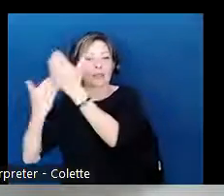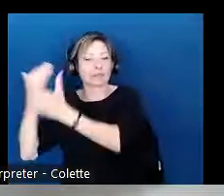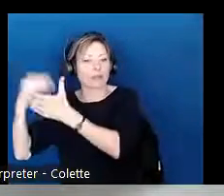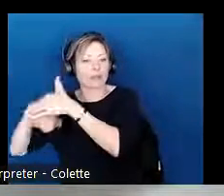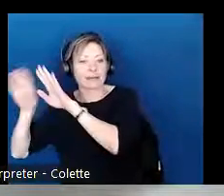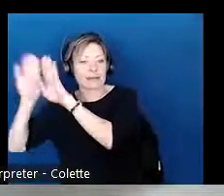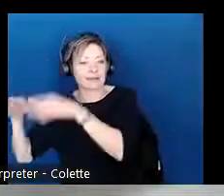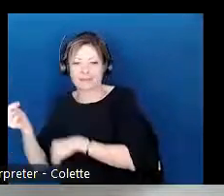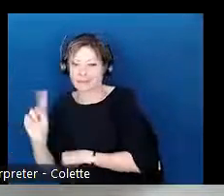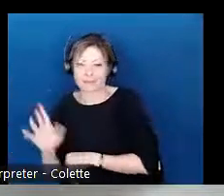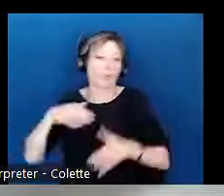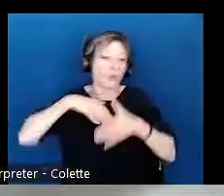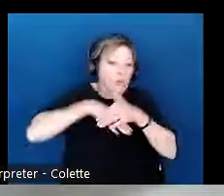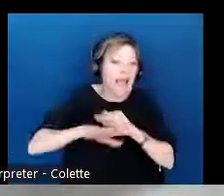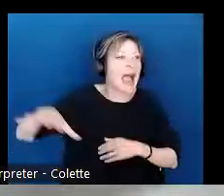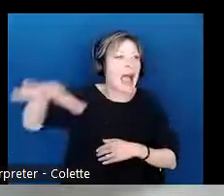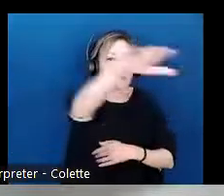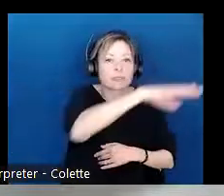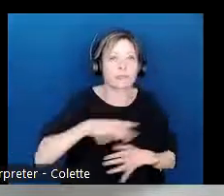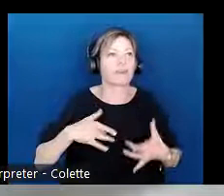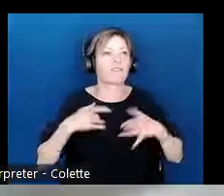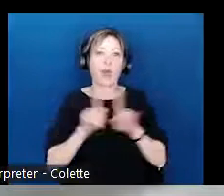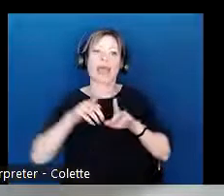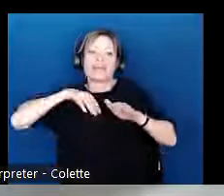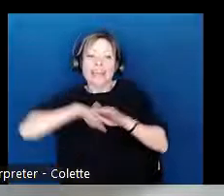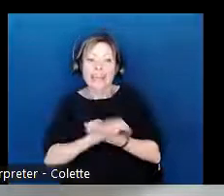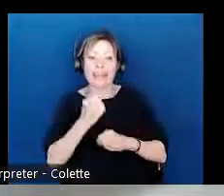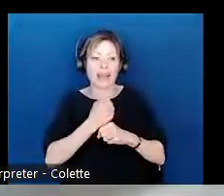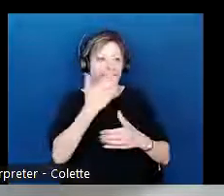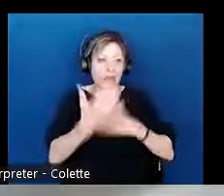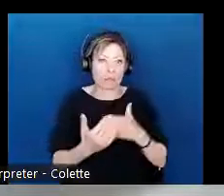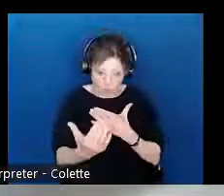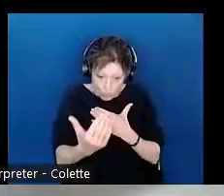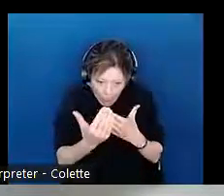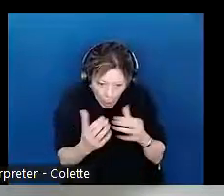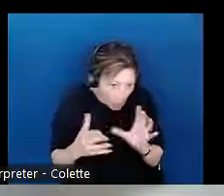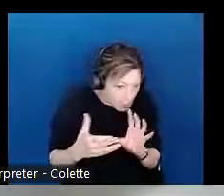slightly Gallery experience of looking up some at something nice and close but you're out in the